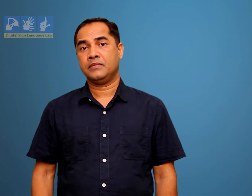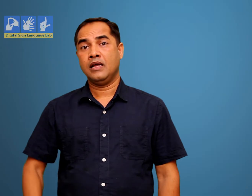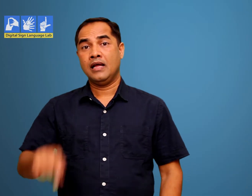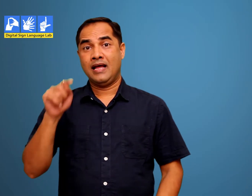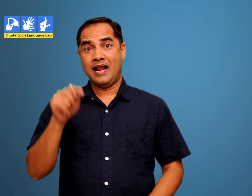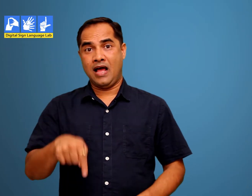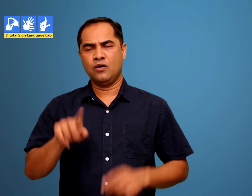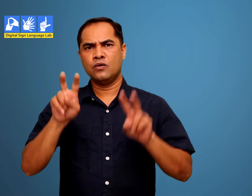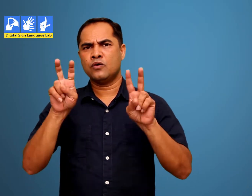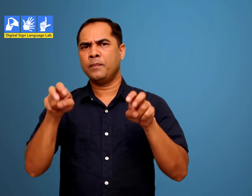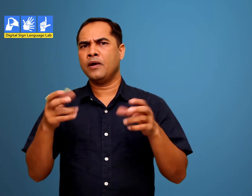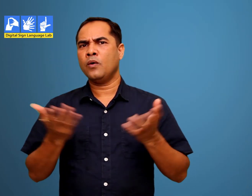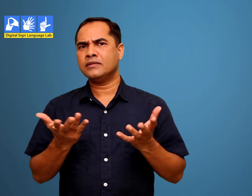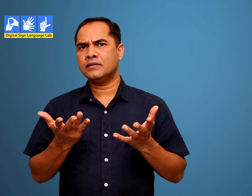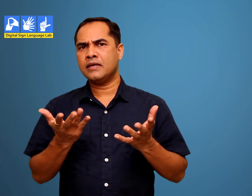Today we're going to discuss about "Power sharing". We're not gonna discuss power